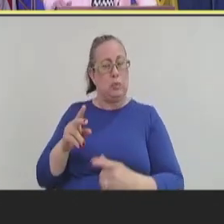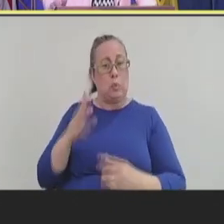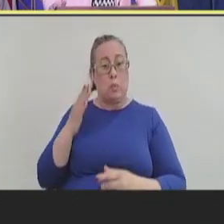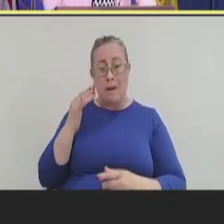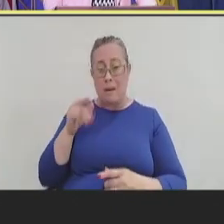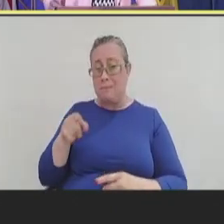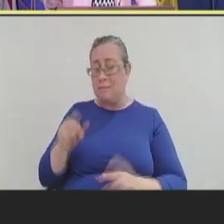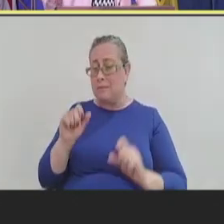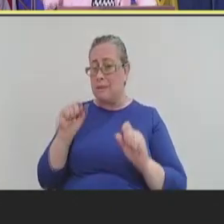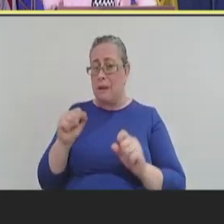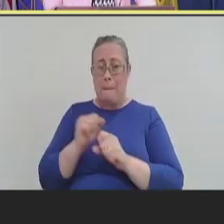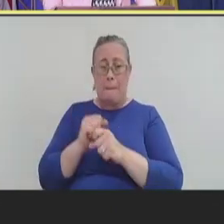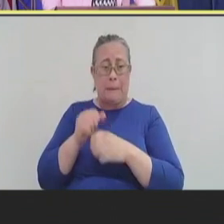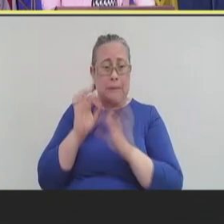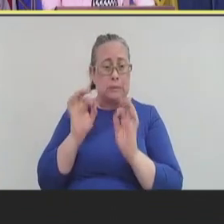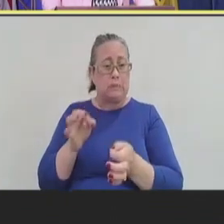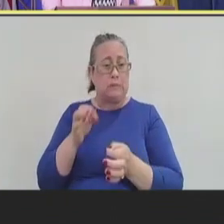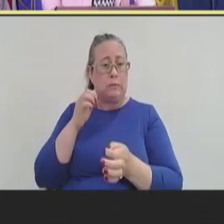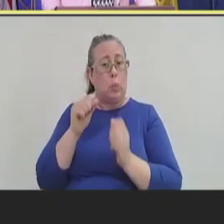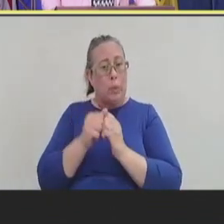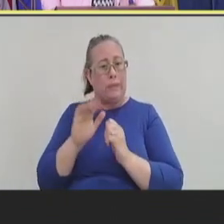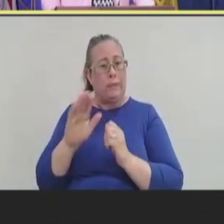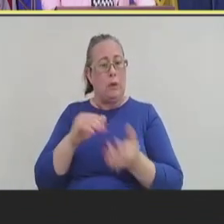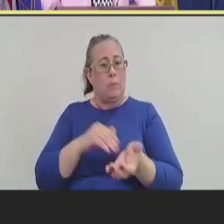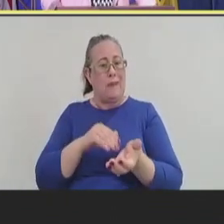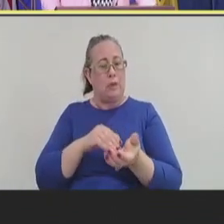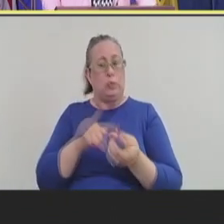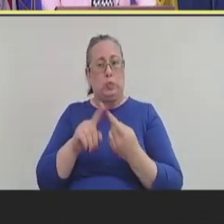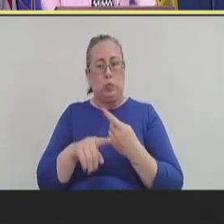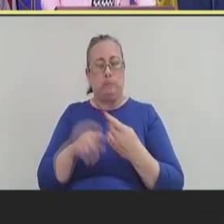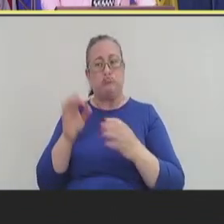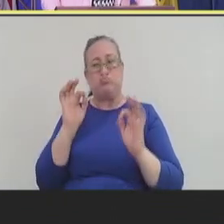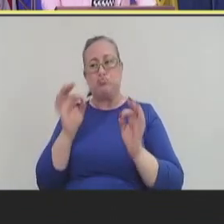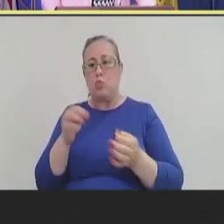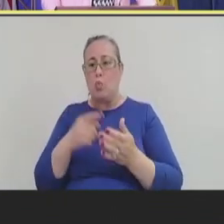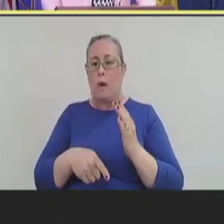their provider about what vaccines they need and take control of their health.